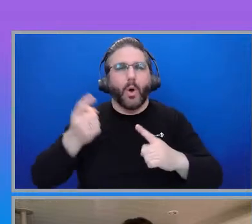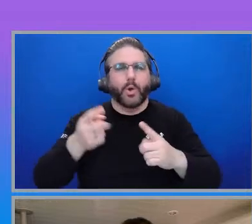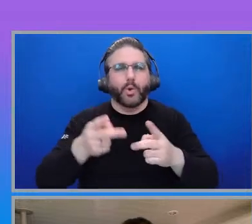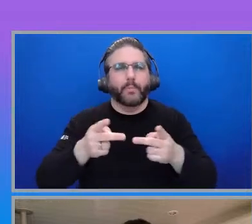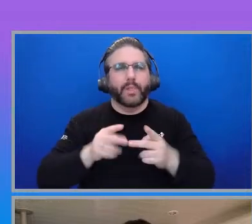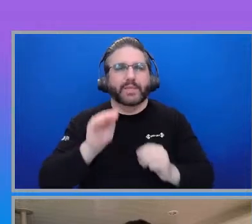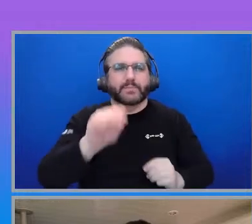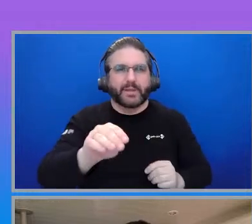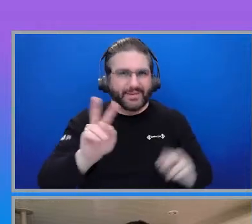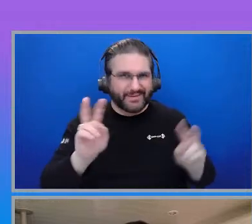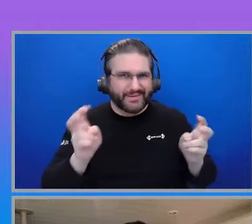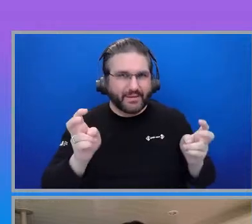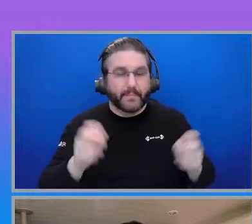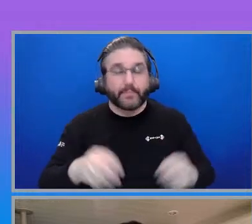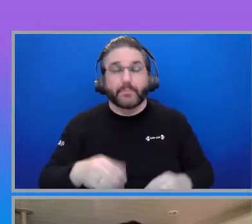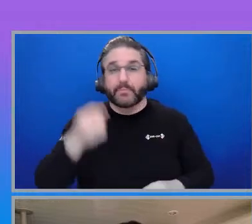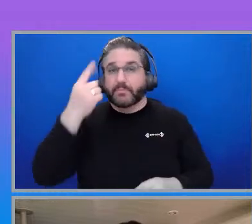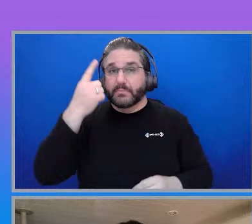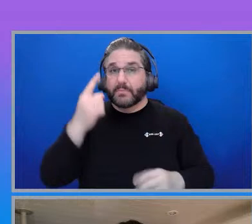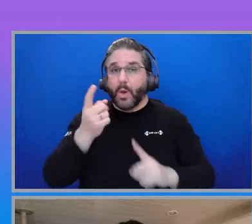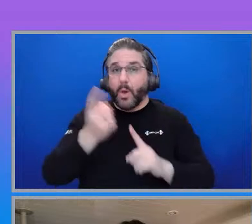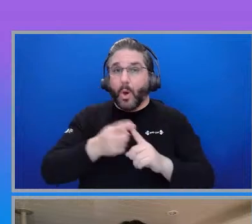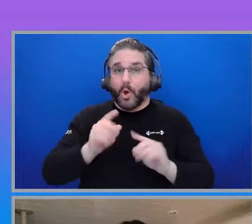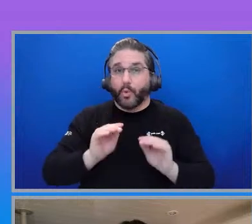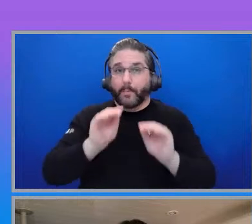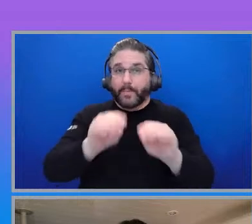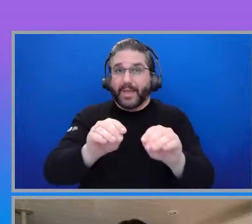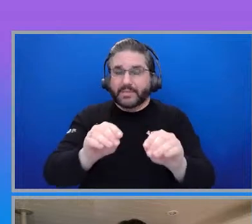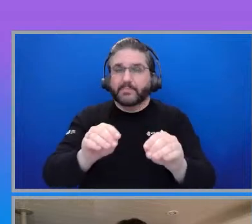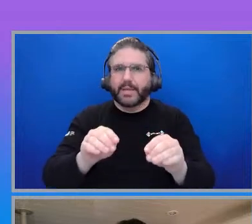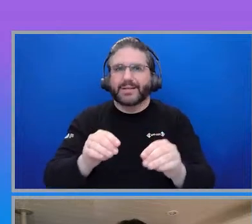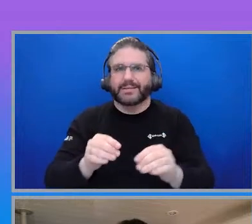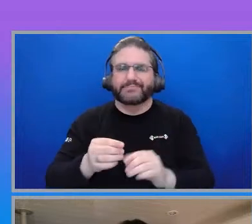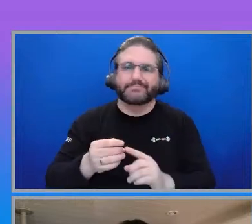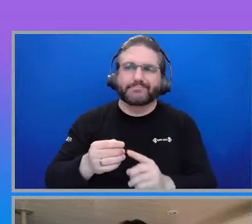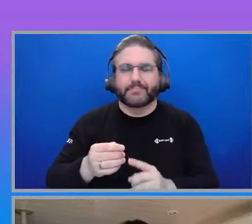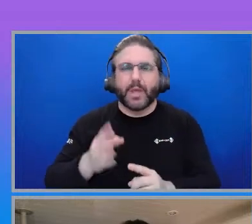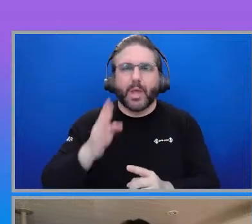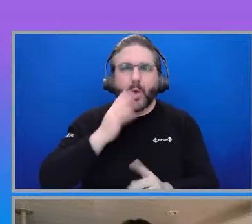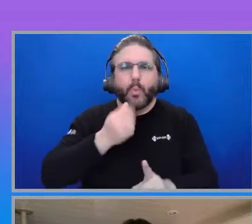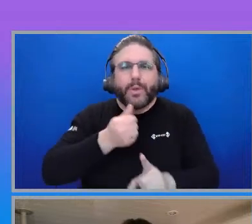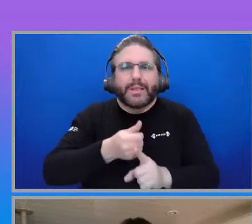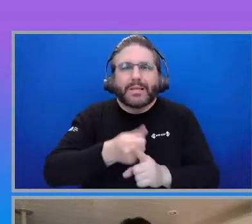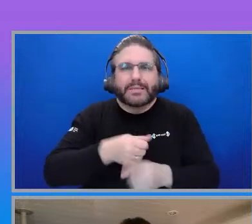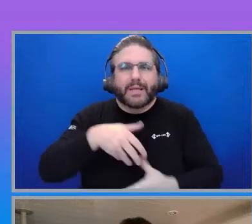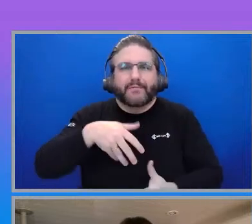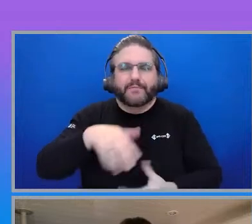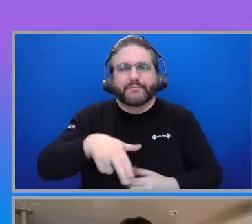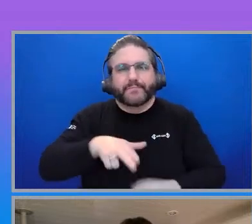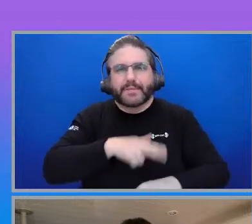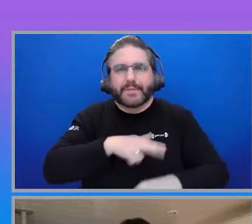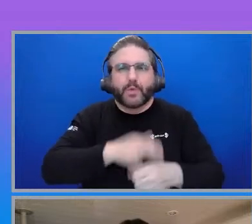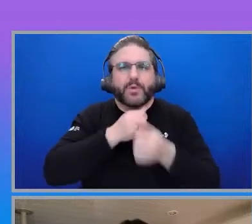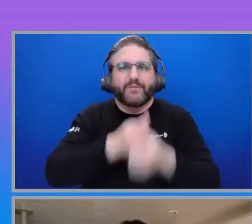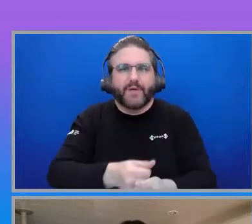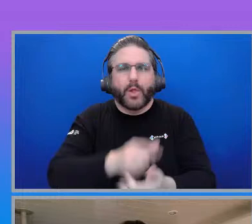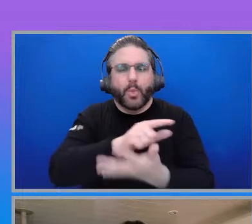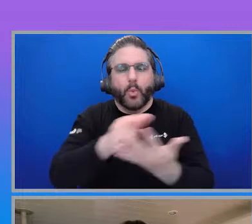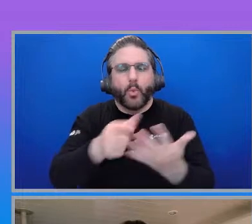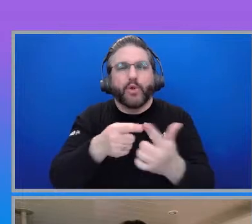where grid decides where to place items with auto placement. Now, auto placement by default